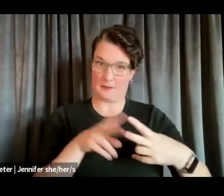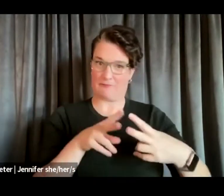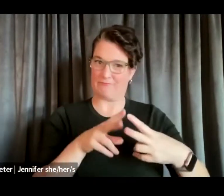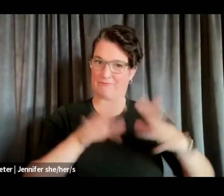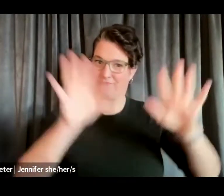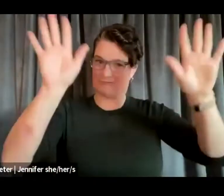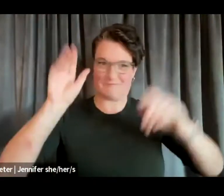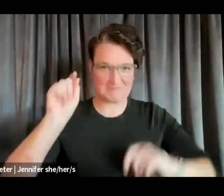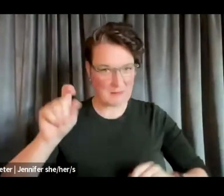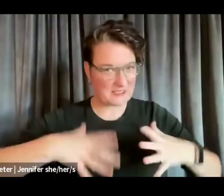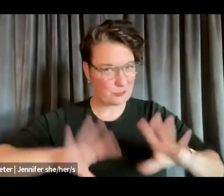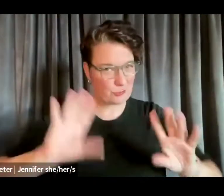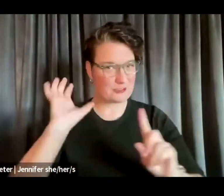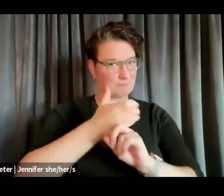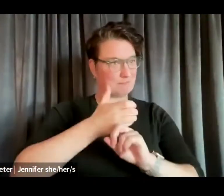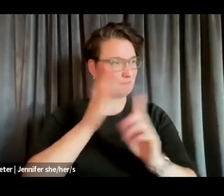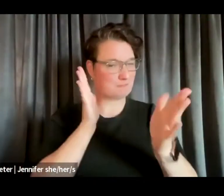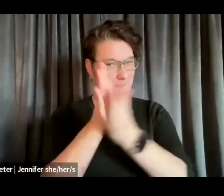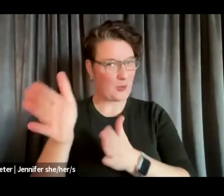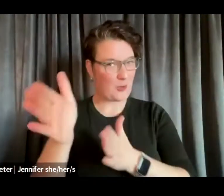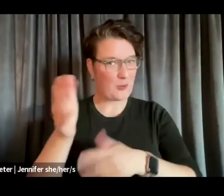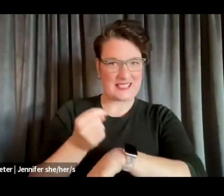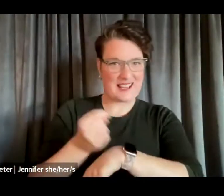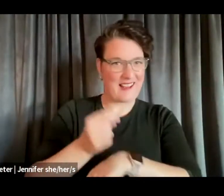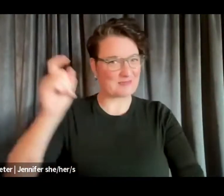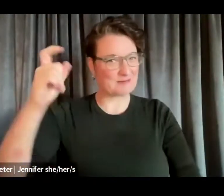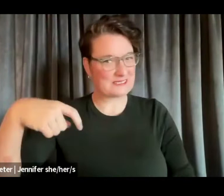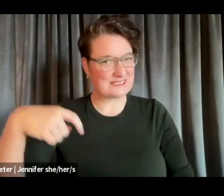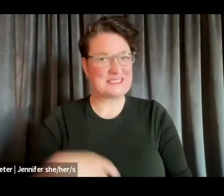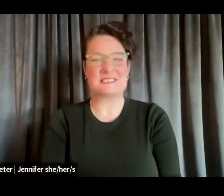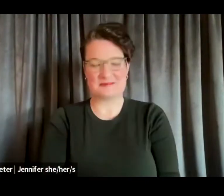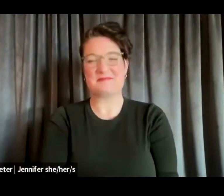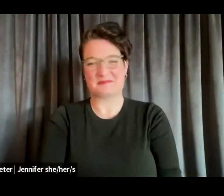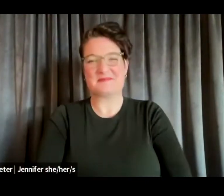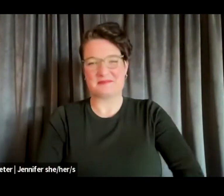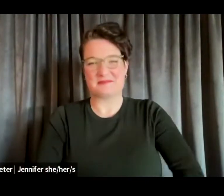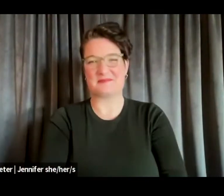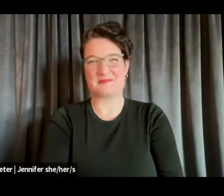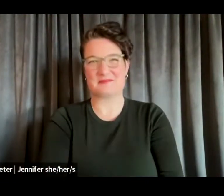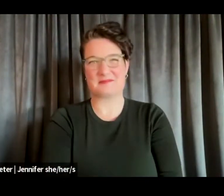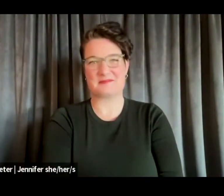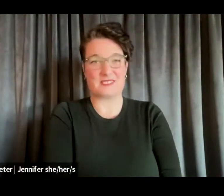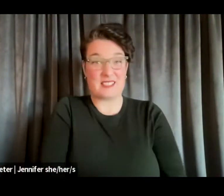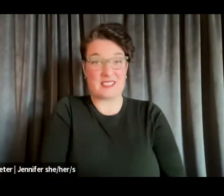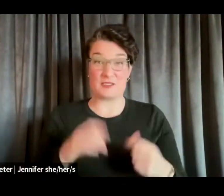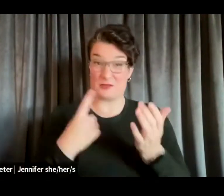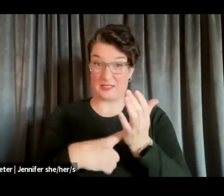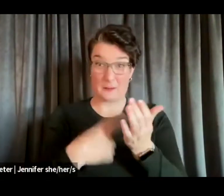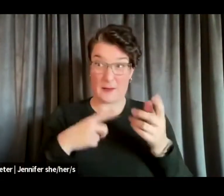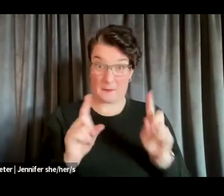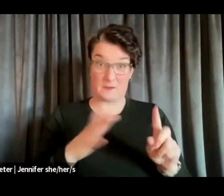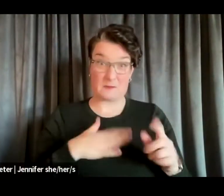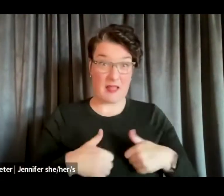get dressed up and go to synagogue. And so like, even during times of my life where I wasn't really practicing.